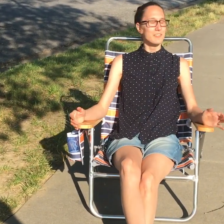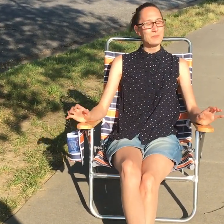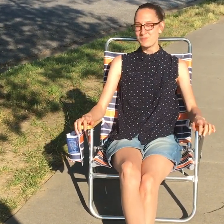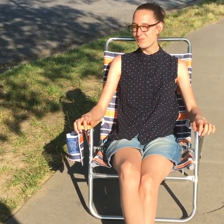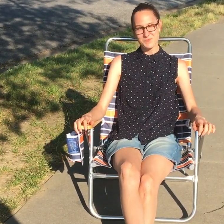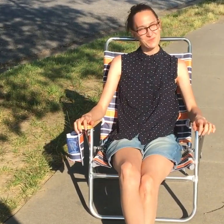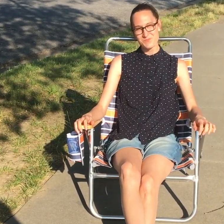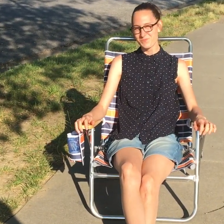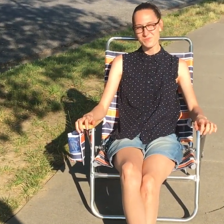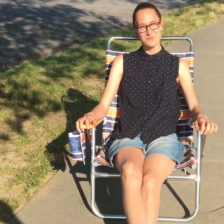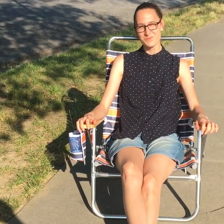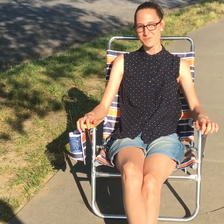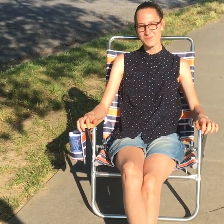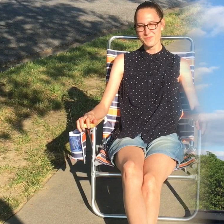Not again...